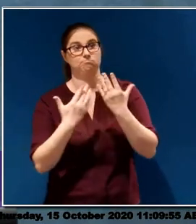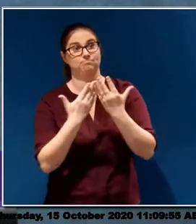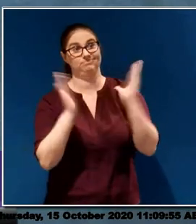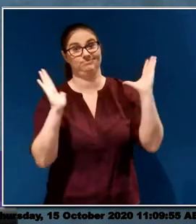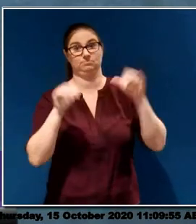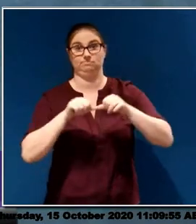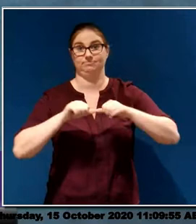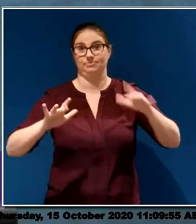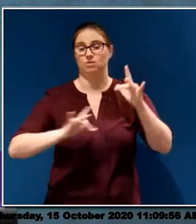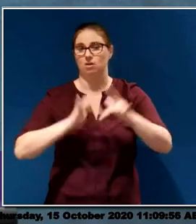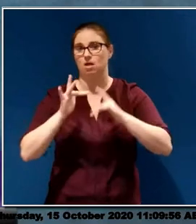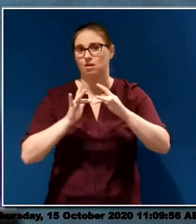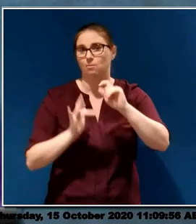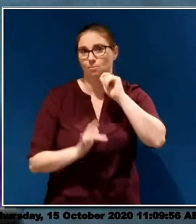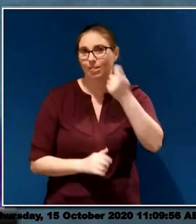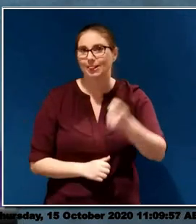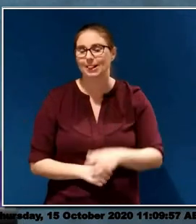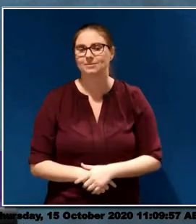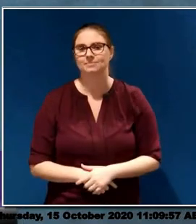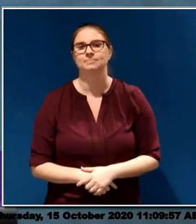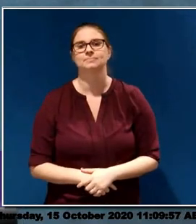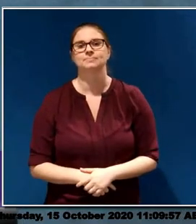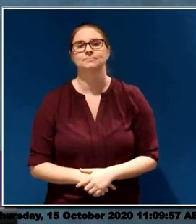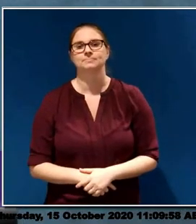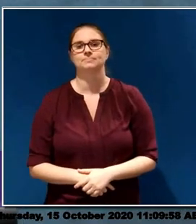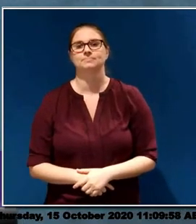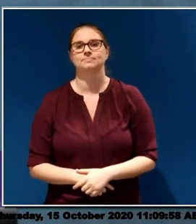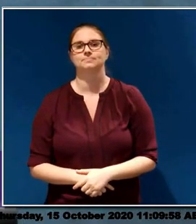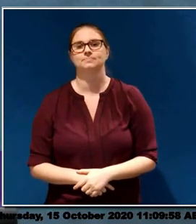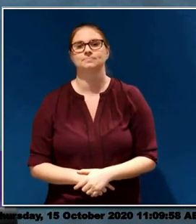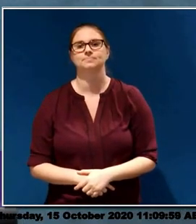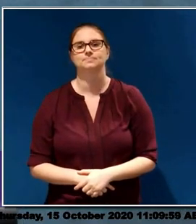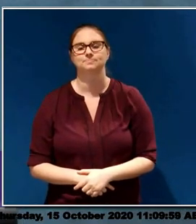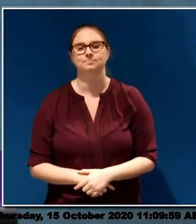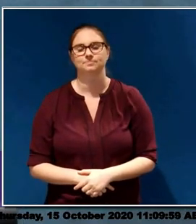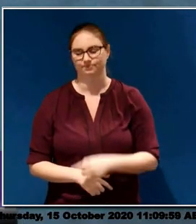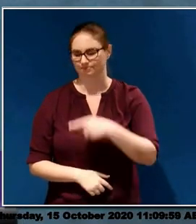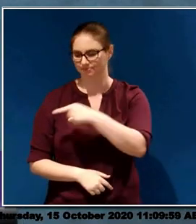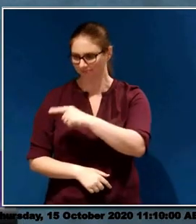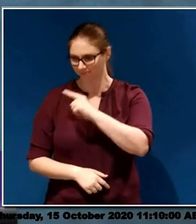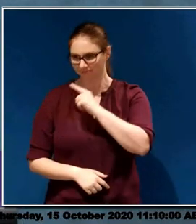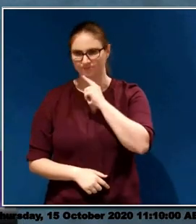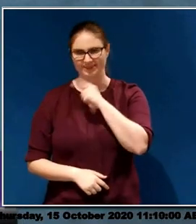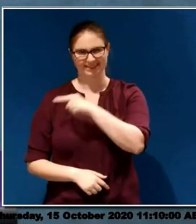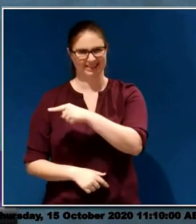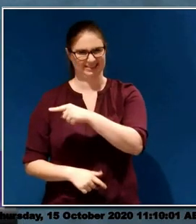It was the next Monday and this is after the teacher rousing at me and the kid doing the thing. Yeah, yeah, yep.